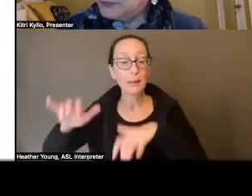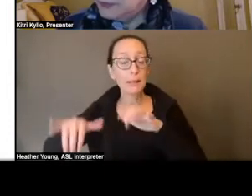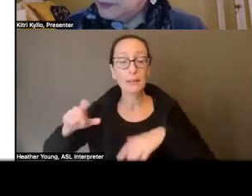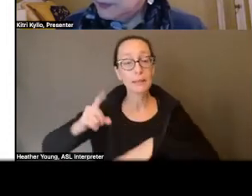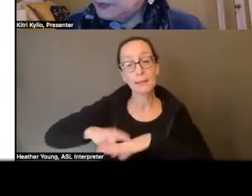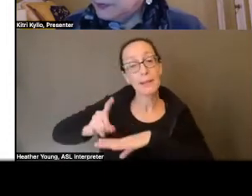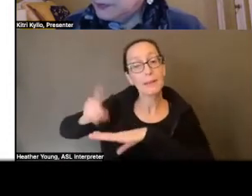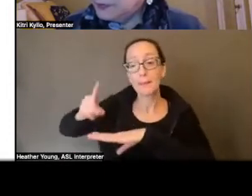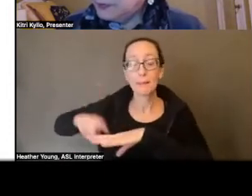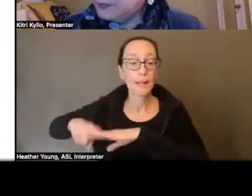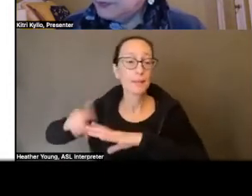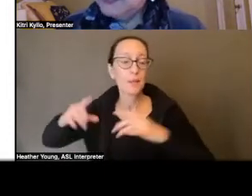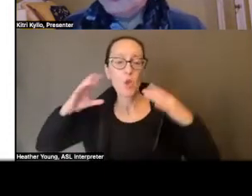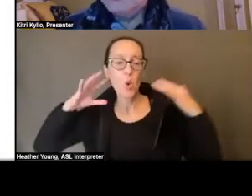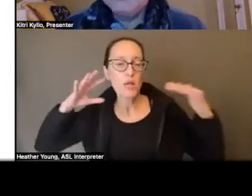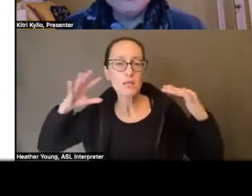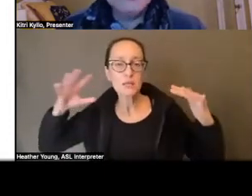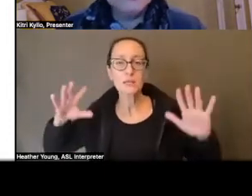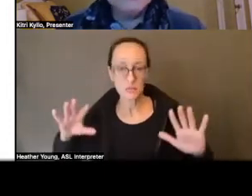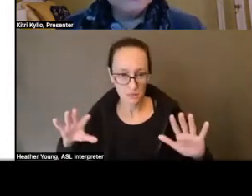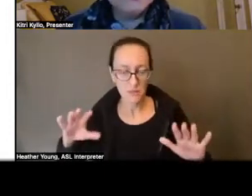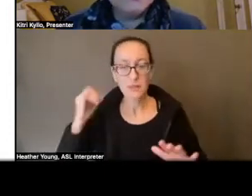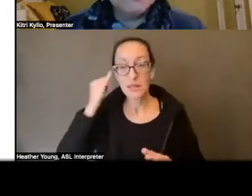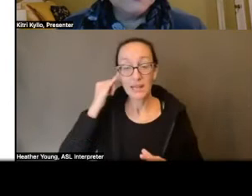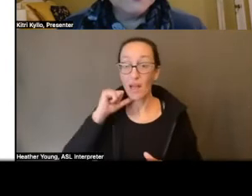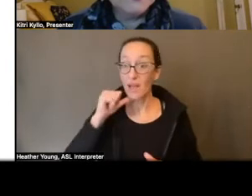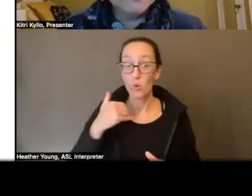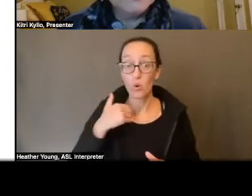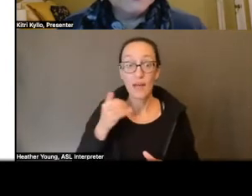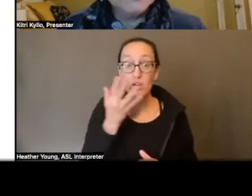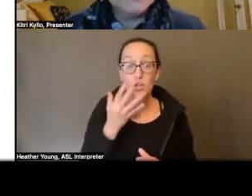If I didn't have a Cued Language Transliterator at the time,